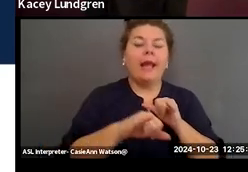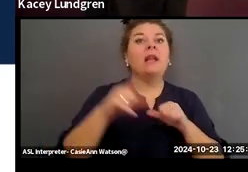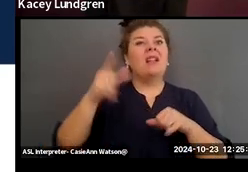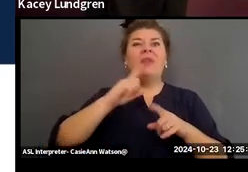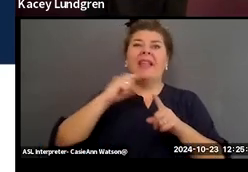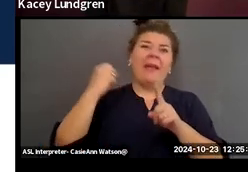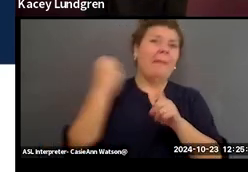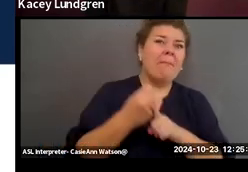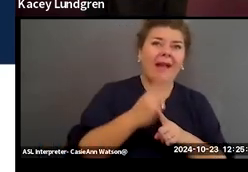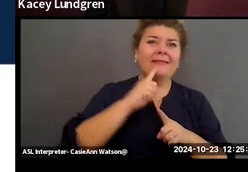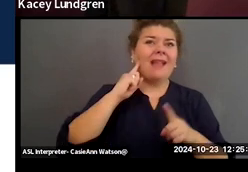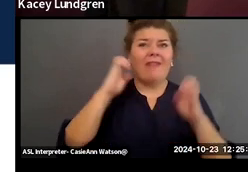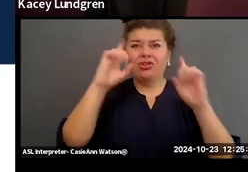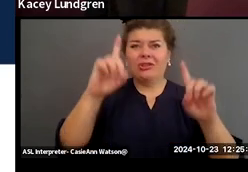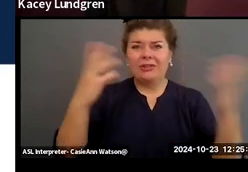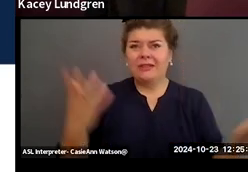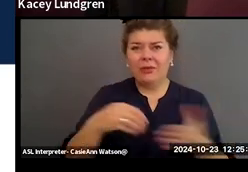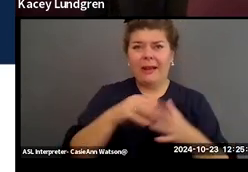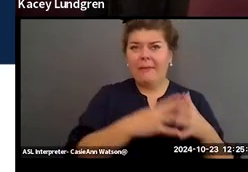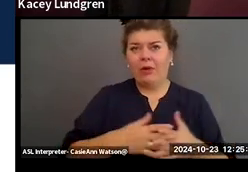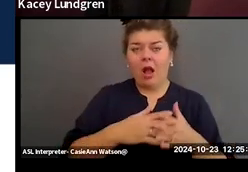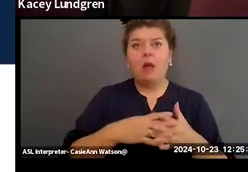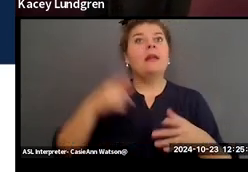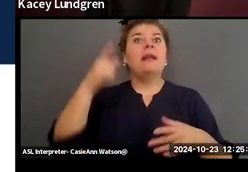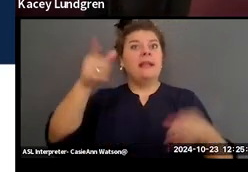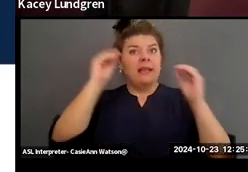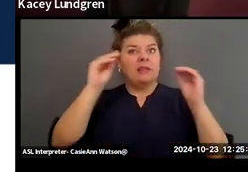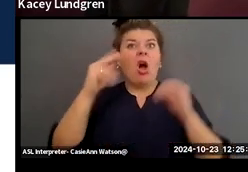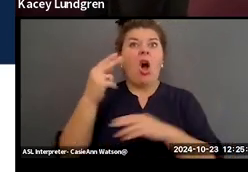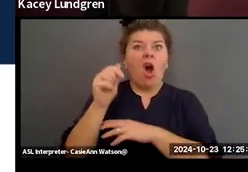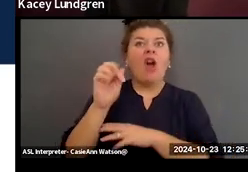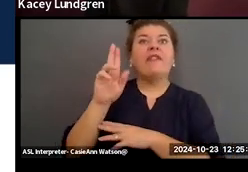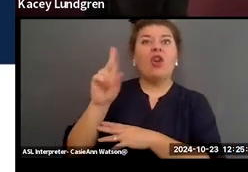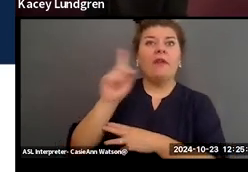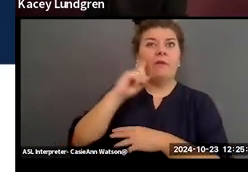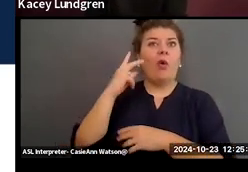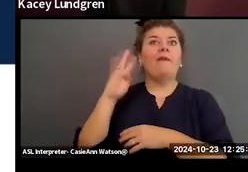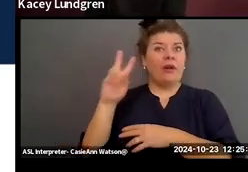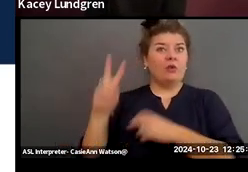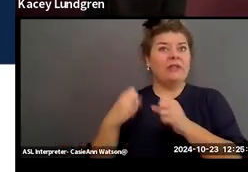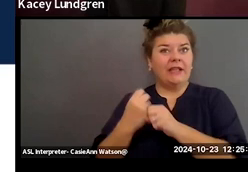on deaf education in America. He not only taught in Hartford for 42 years, but he helped found